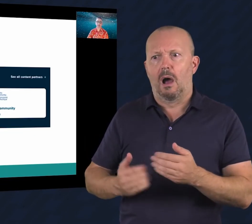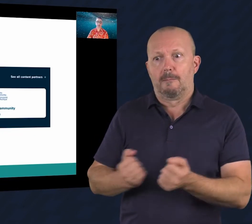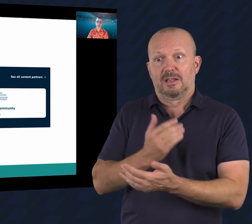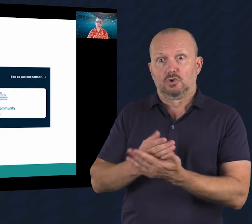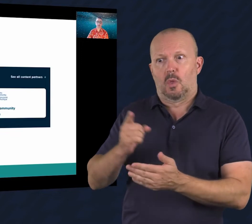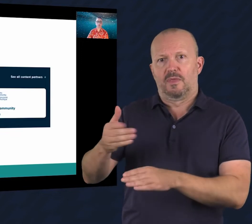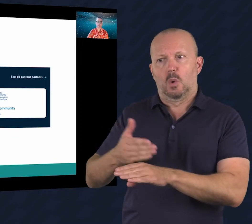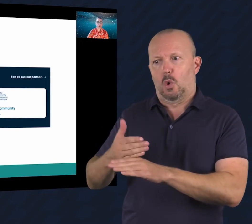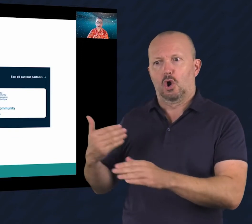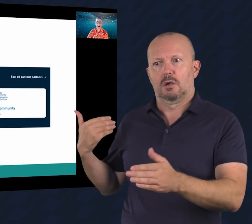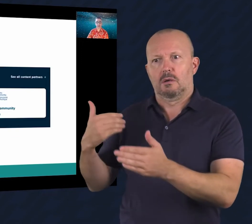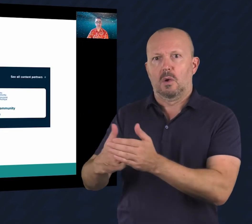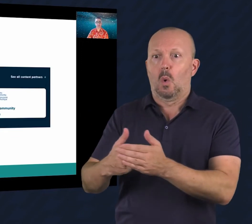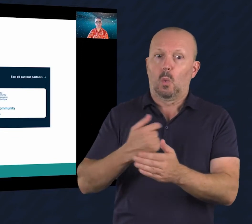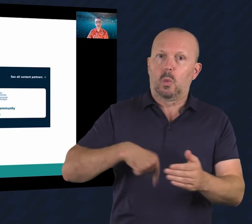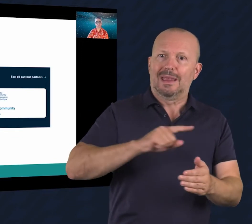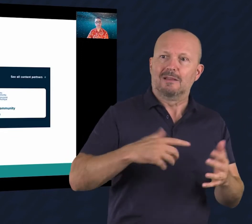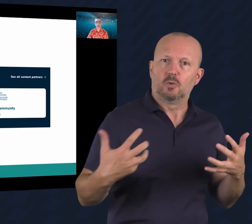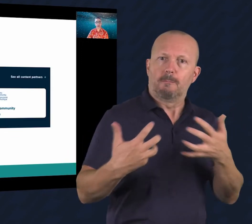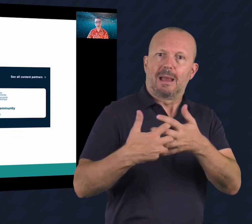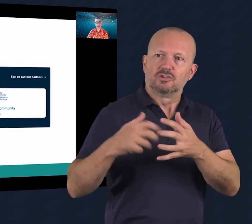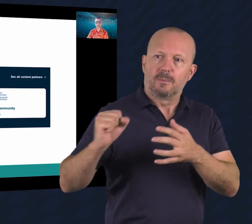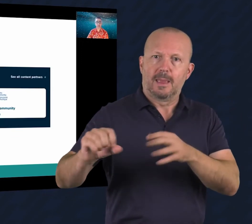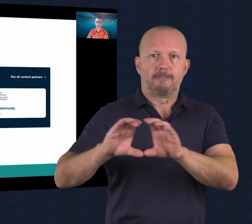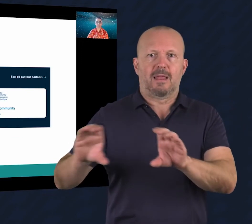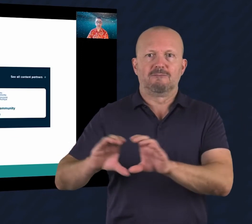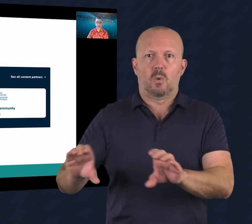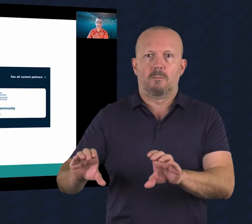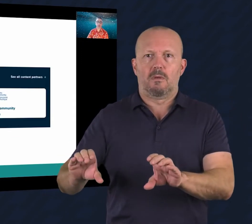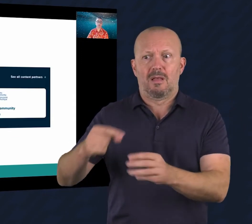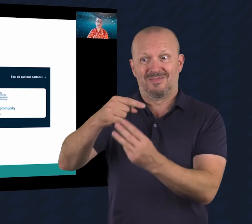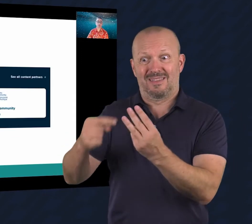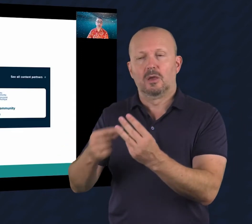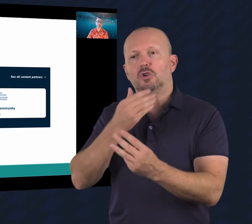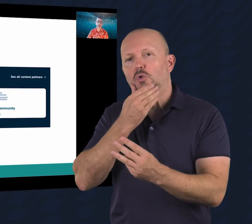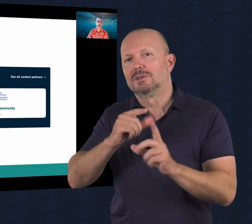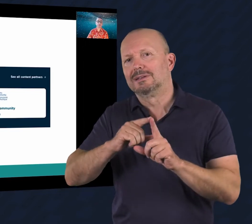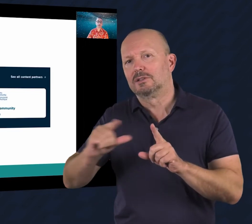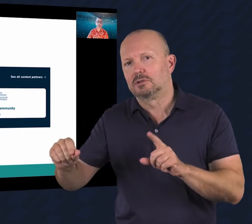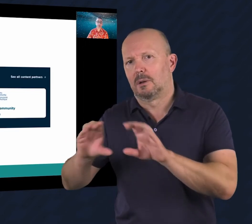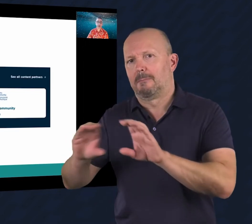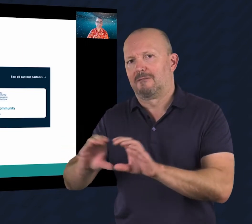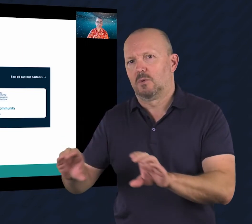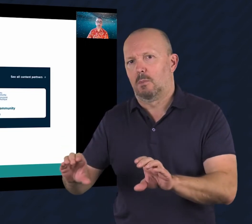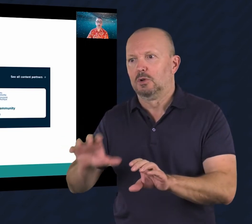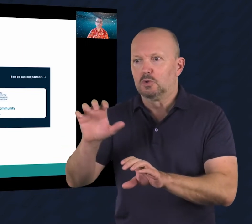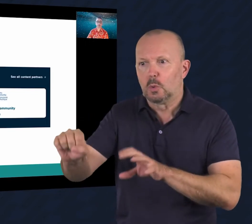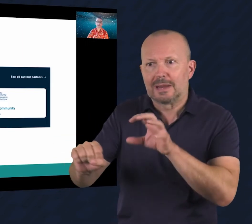and utilise from where they are in the Pacific. Each of them are using digital platforms to celebrate, uplift and share Pacific culture,